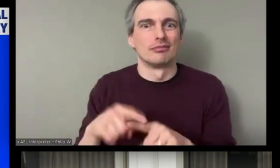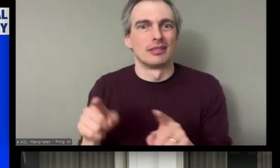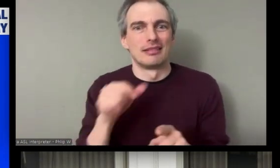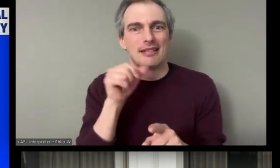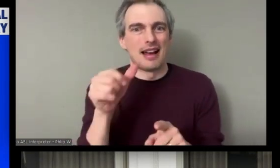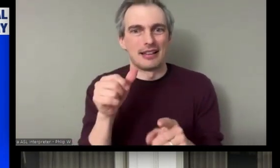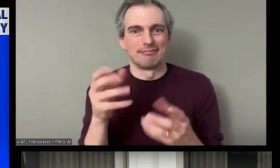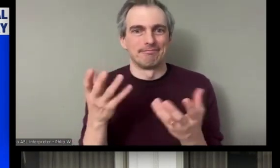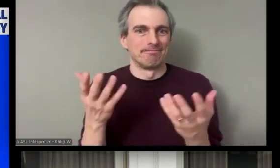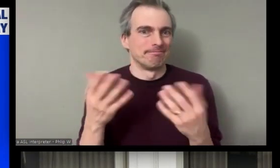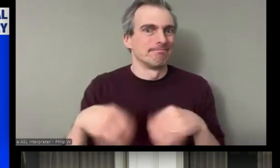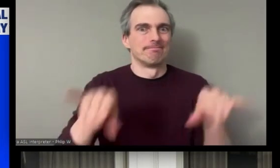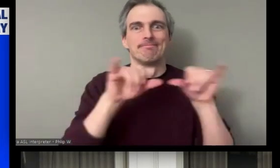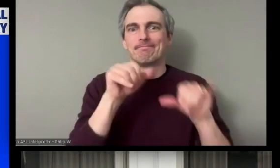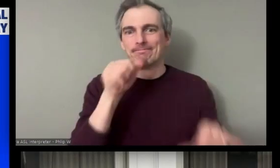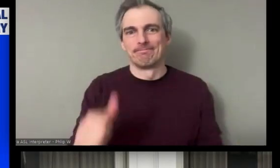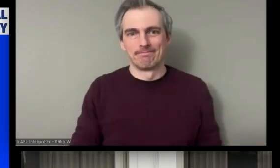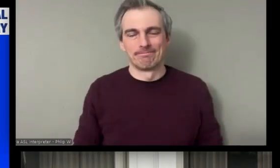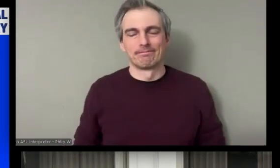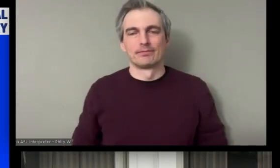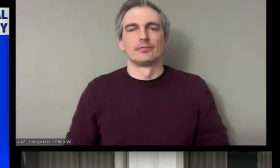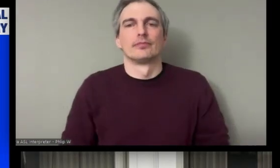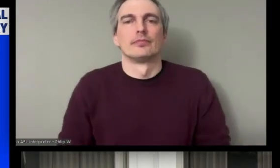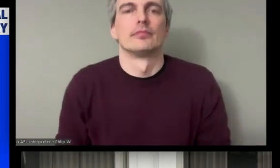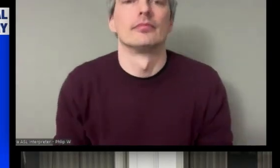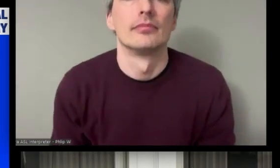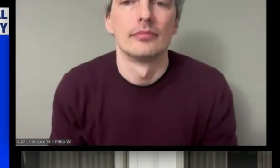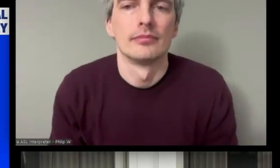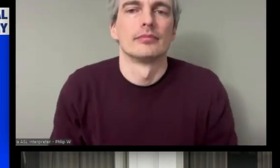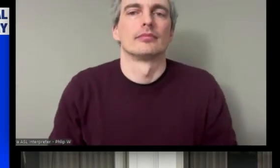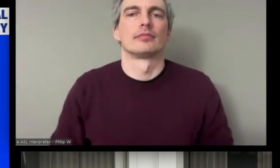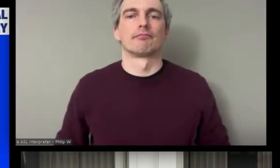And... I have it working on my phone. And I have it working on the headset.